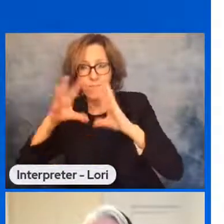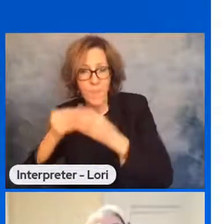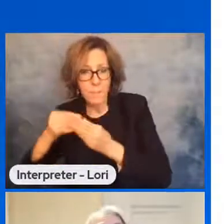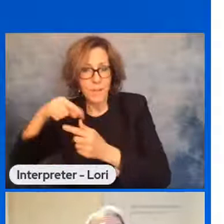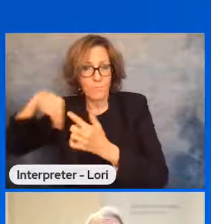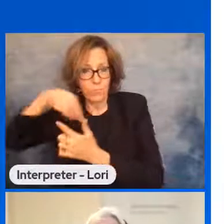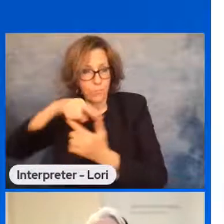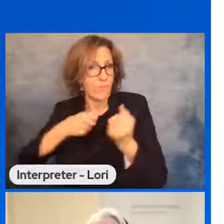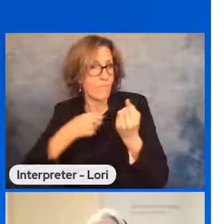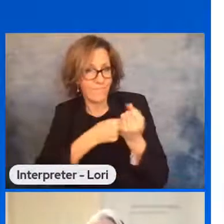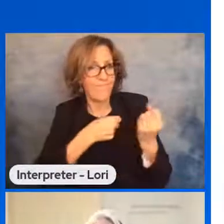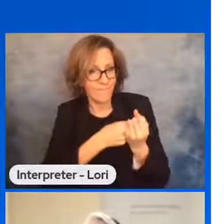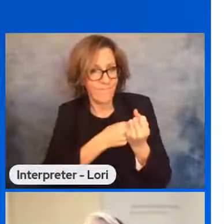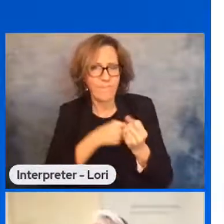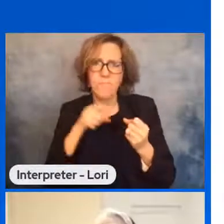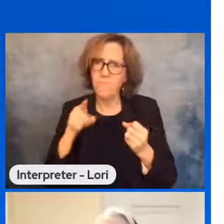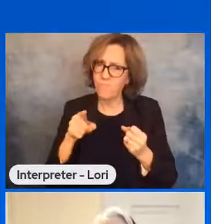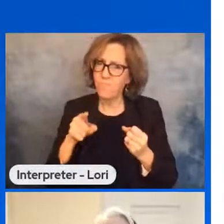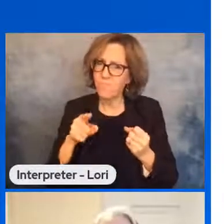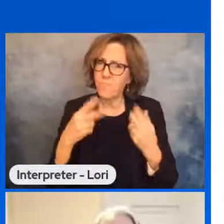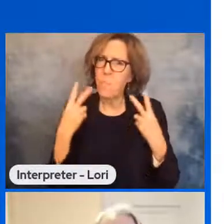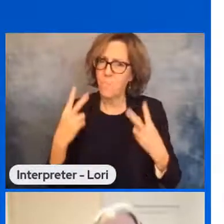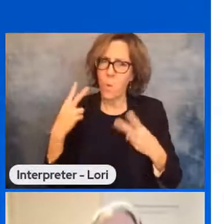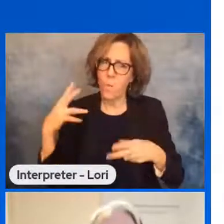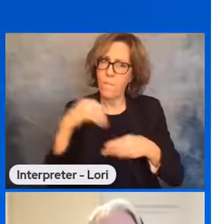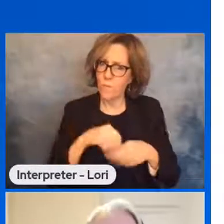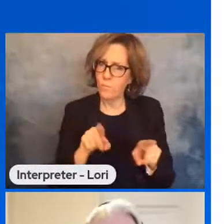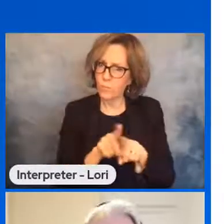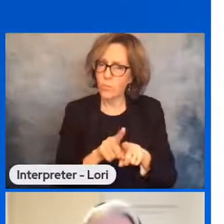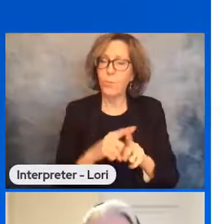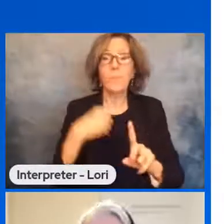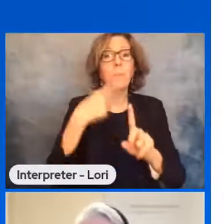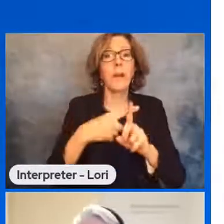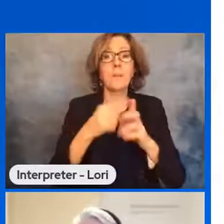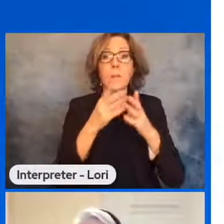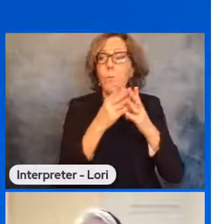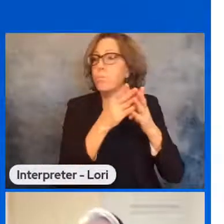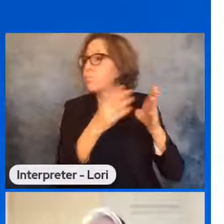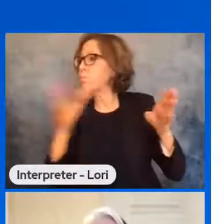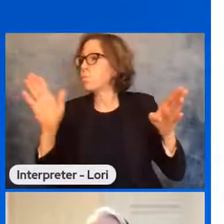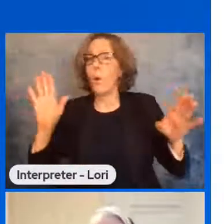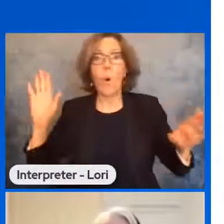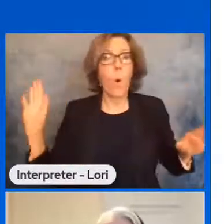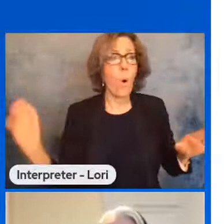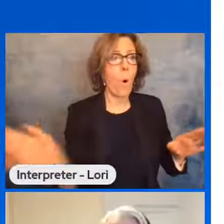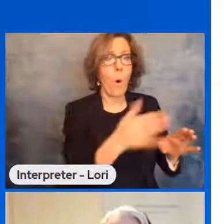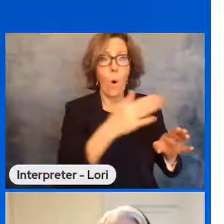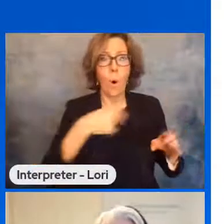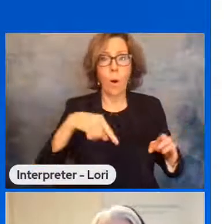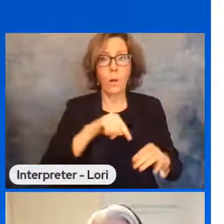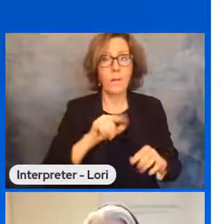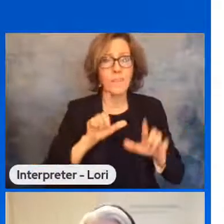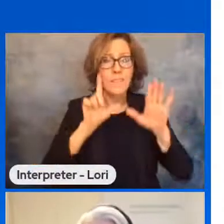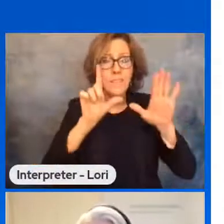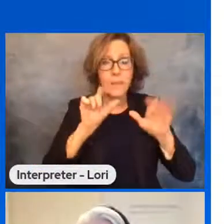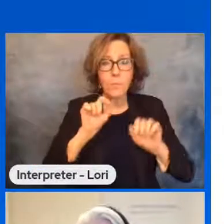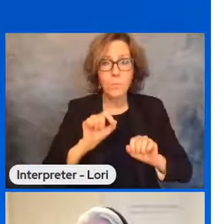And finally, everybody, the 7.7 billion of us that are here, we will all experience temporary disabilities,